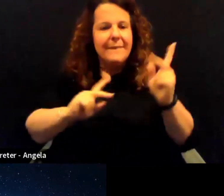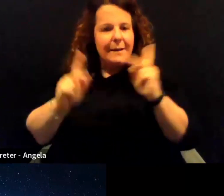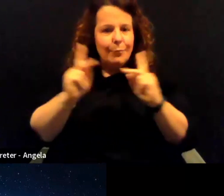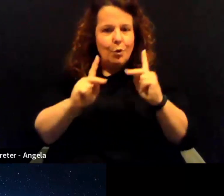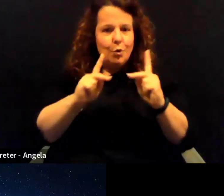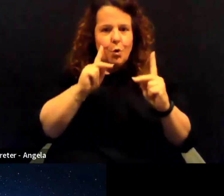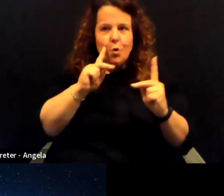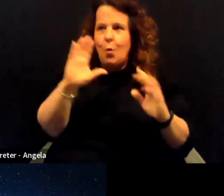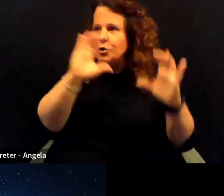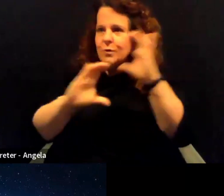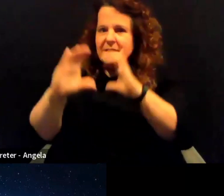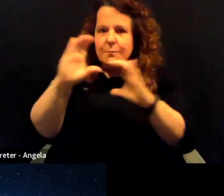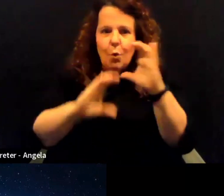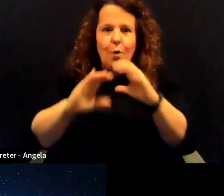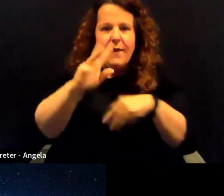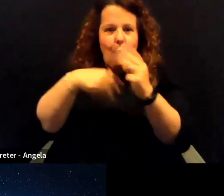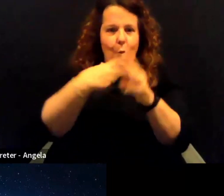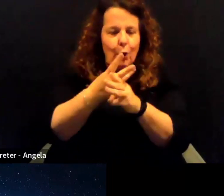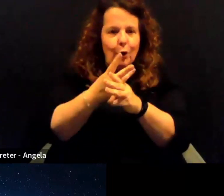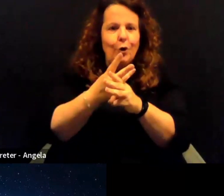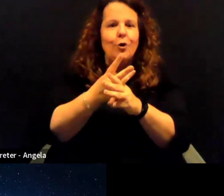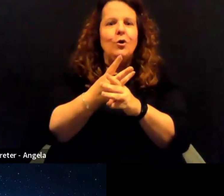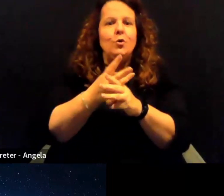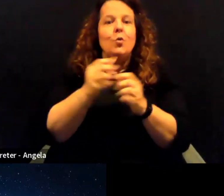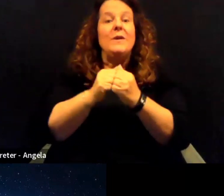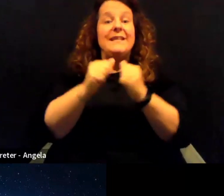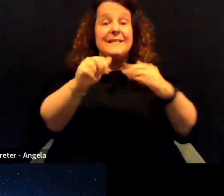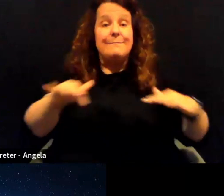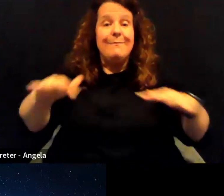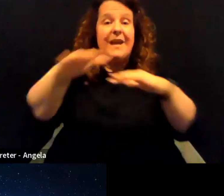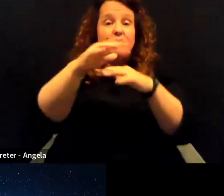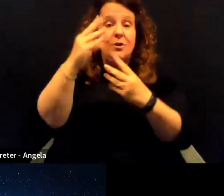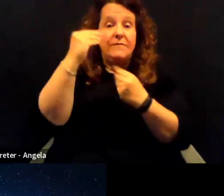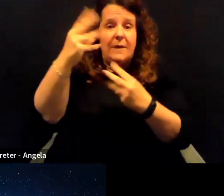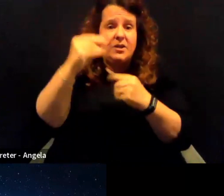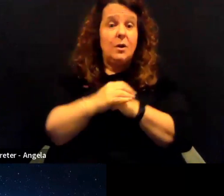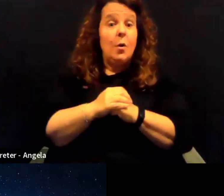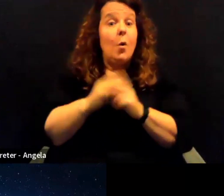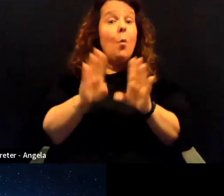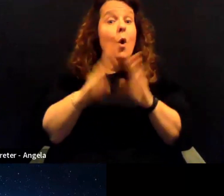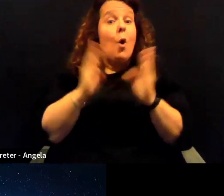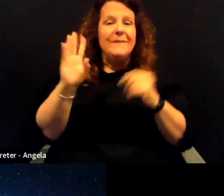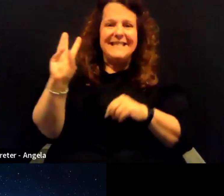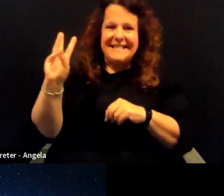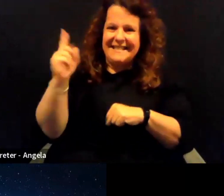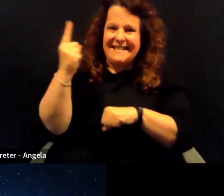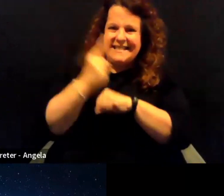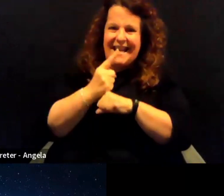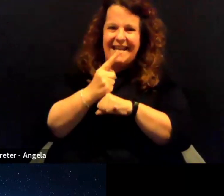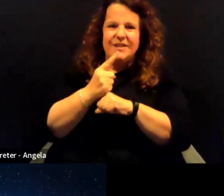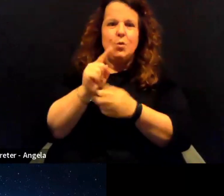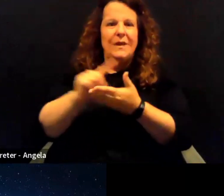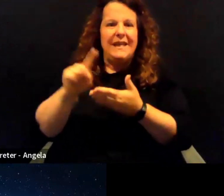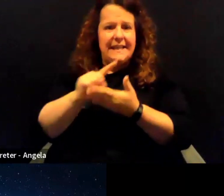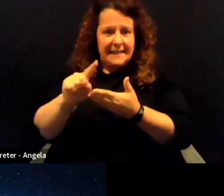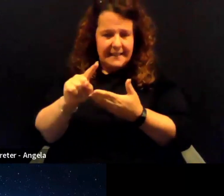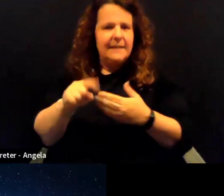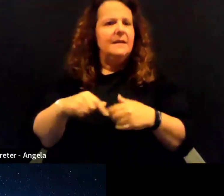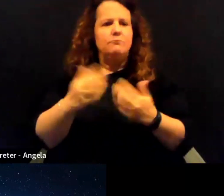open six days a week by appointment with all of the equipment and one on one support and group workshops that anybody needs to become